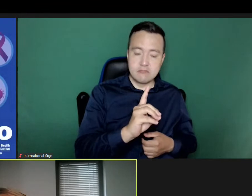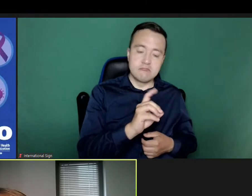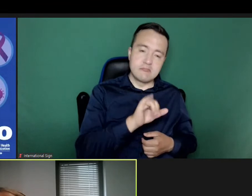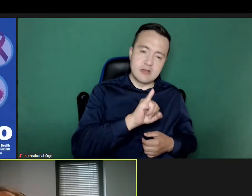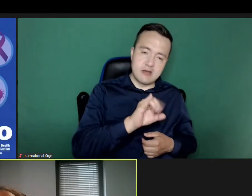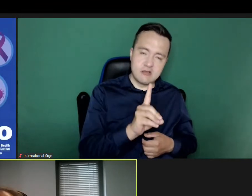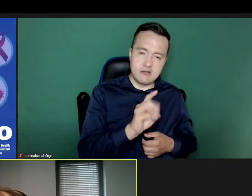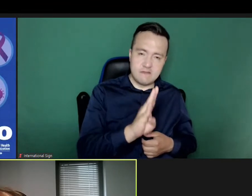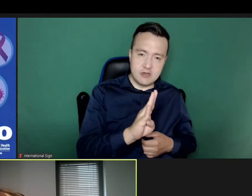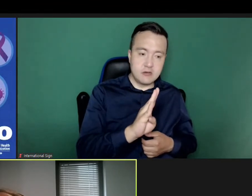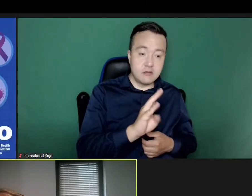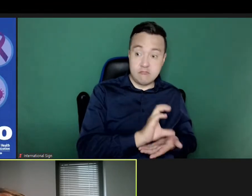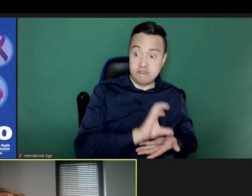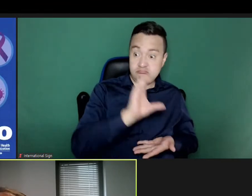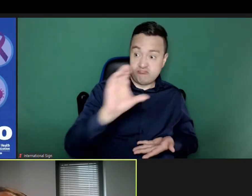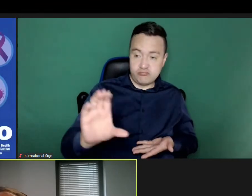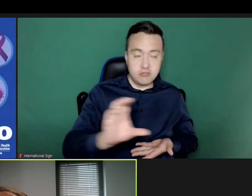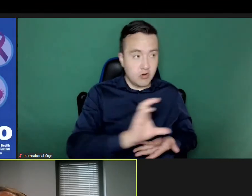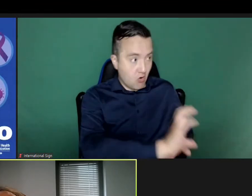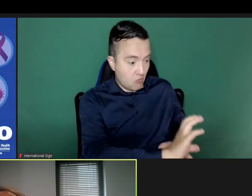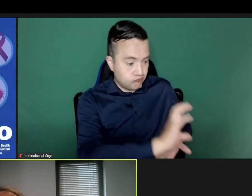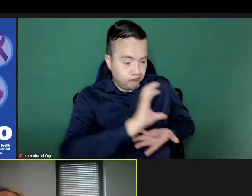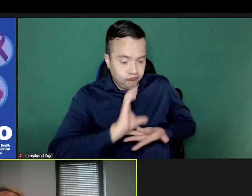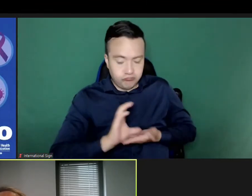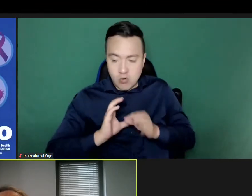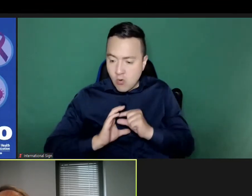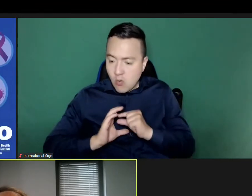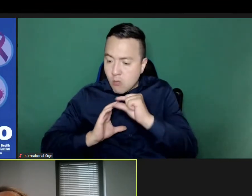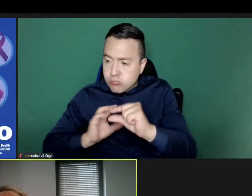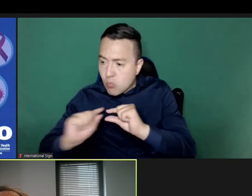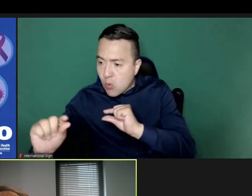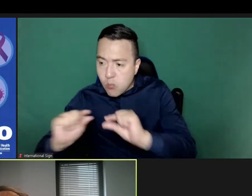As we have also heard from the ministry. That is the ideal situation.